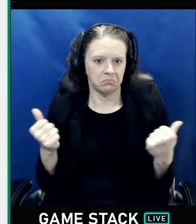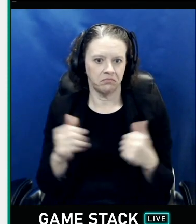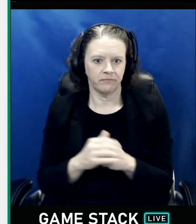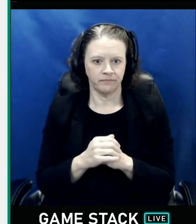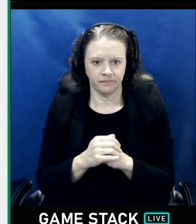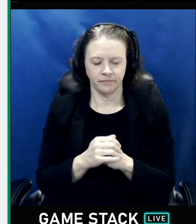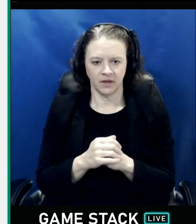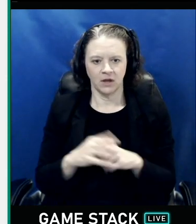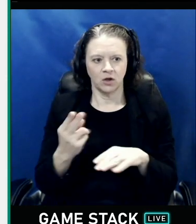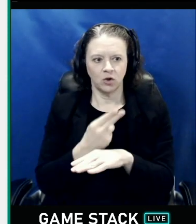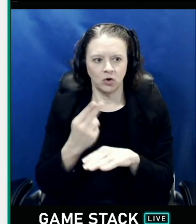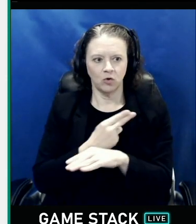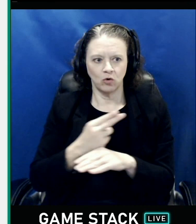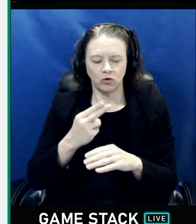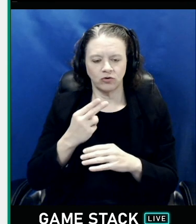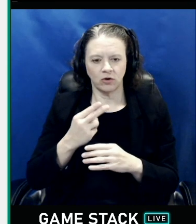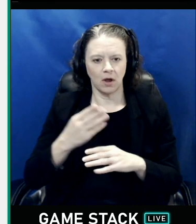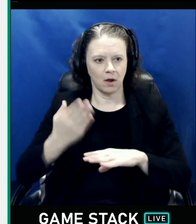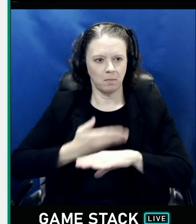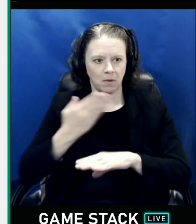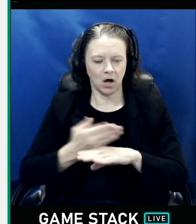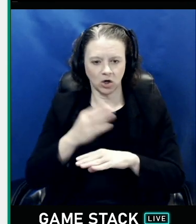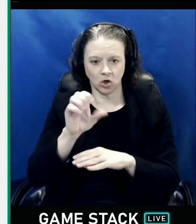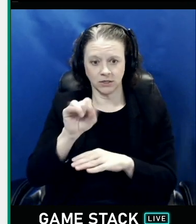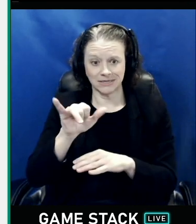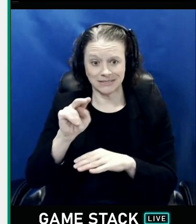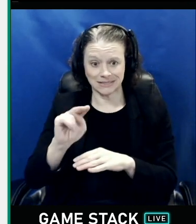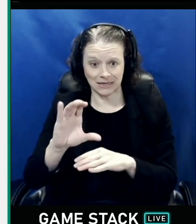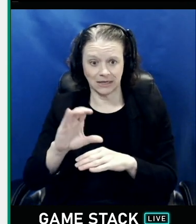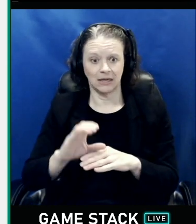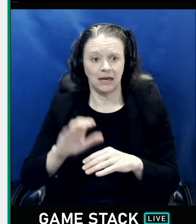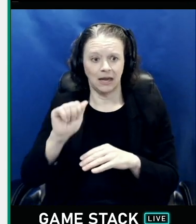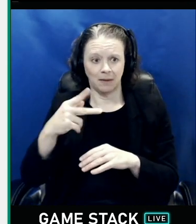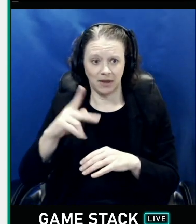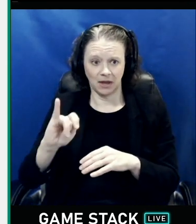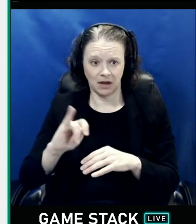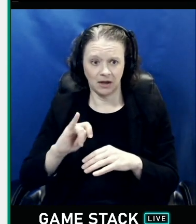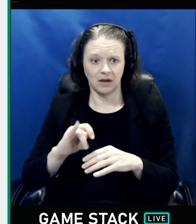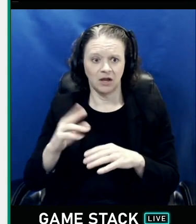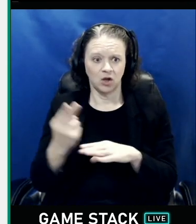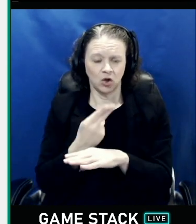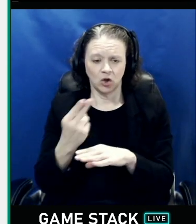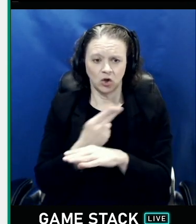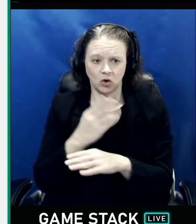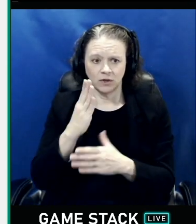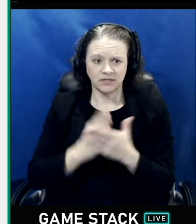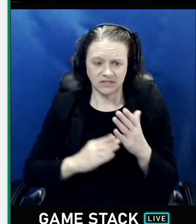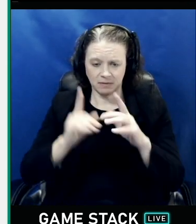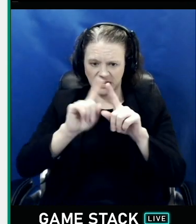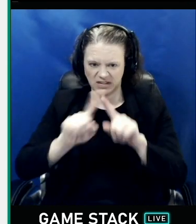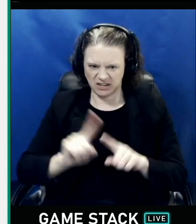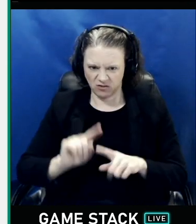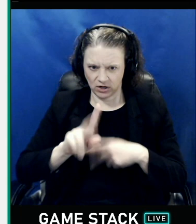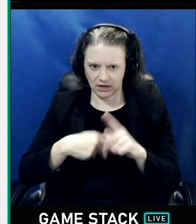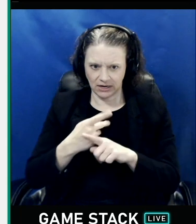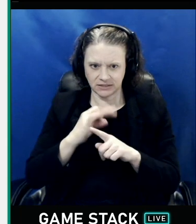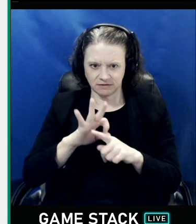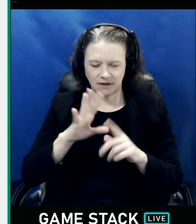Use modern sync APIs. Some modern sync APIs leverage AMDs MWAIT X instruction efficiently to wait on address or timeout.